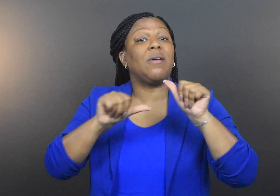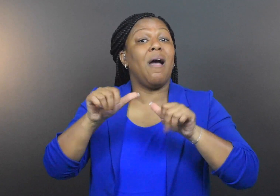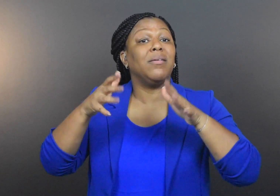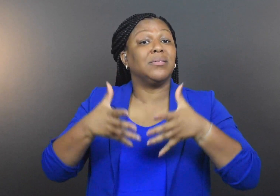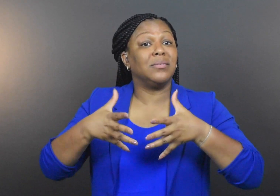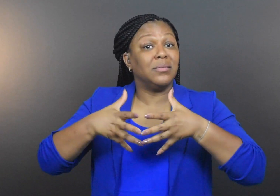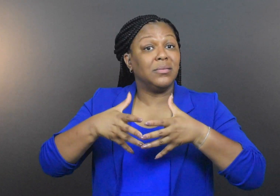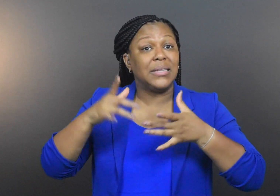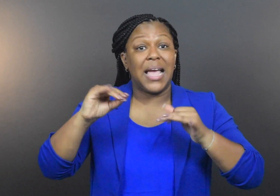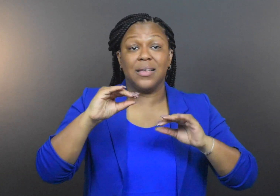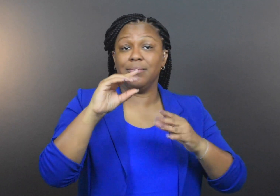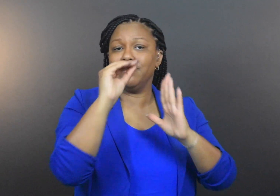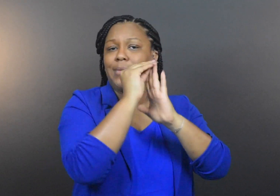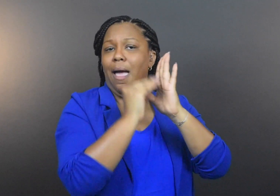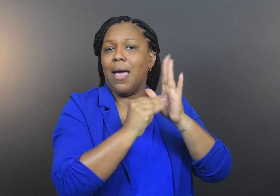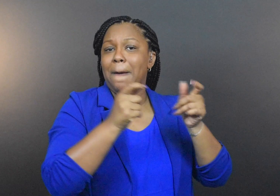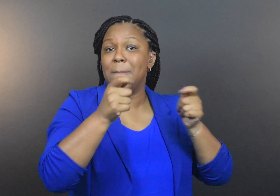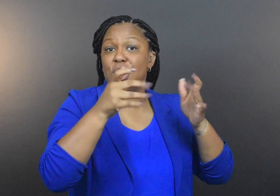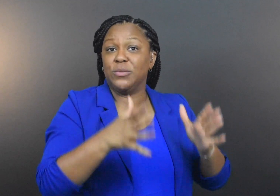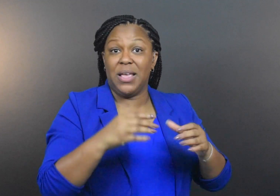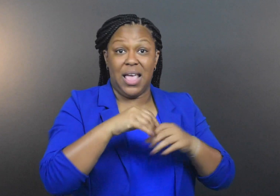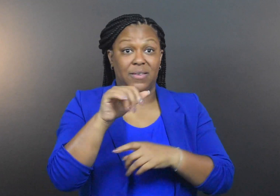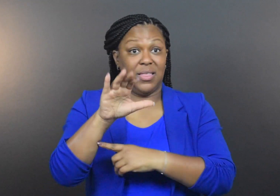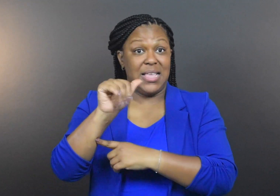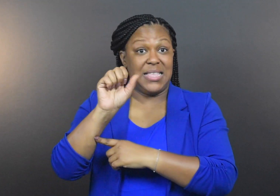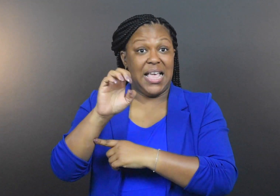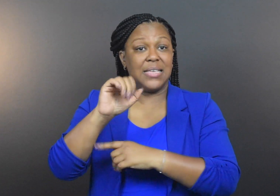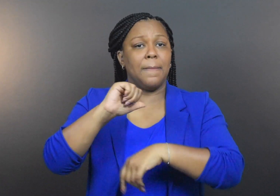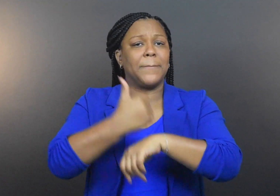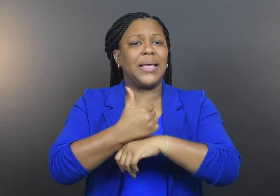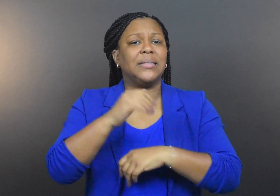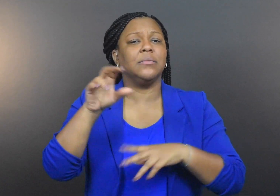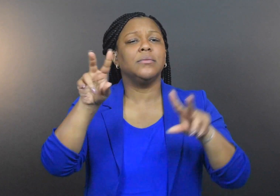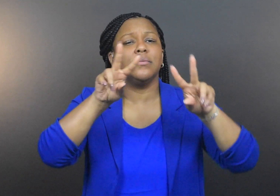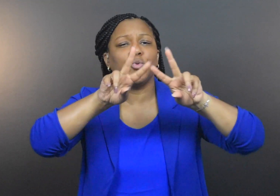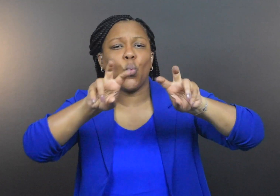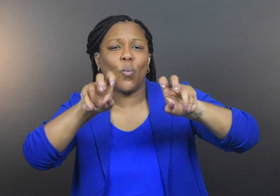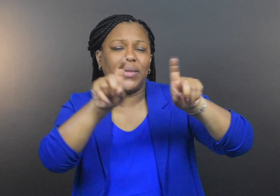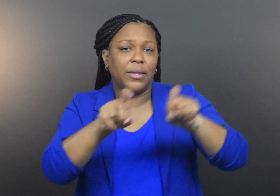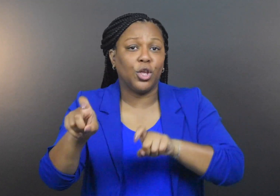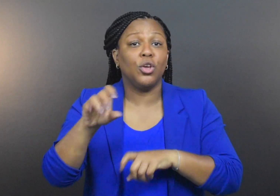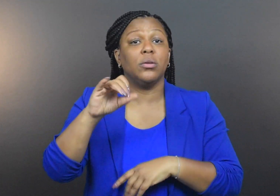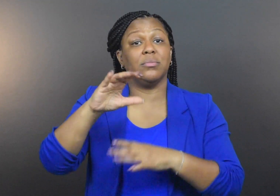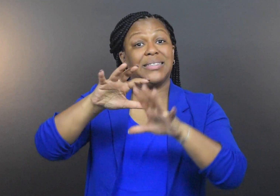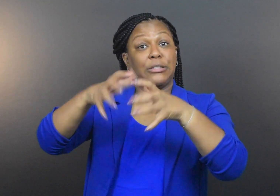says Wil, who was deputy of data science and data management for the Case-Based